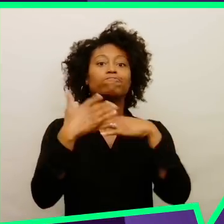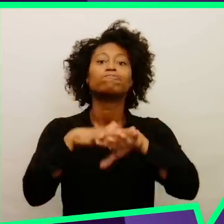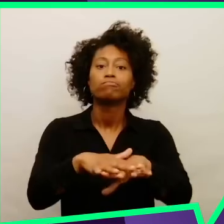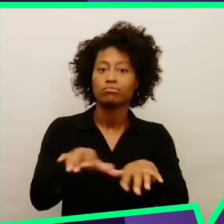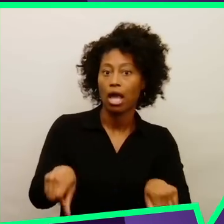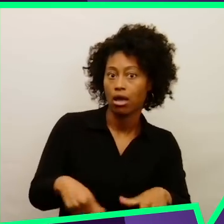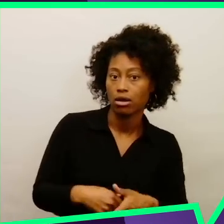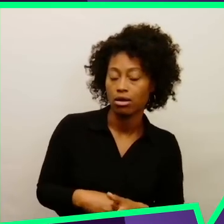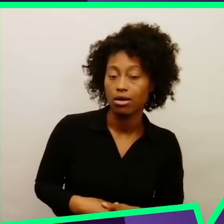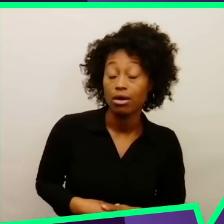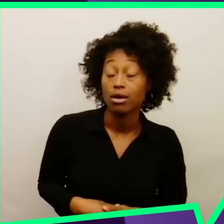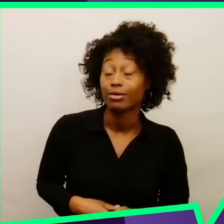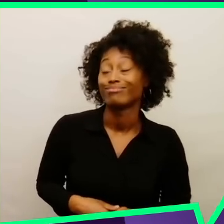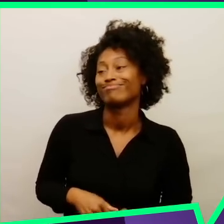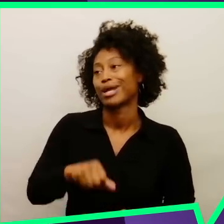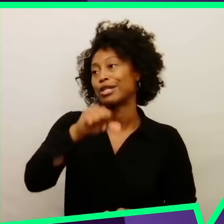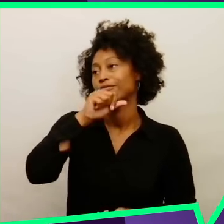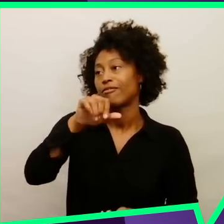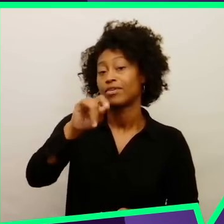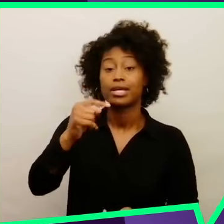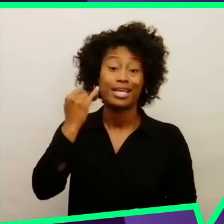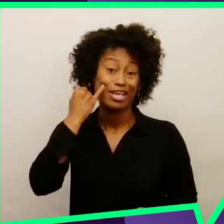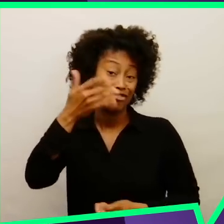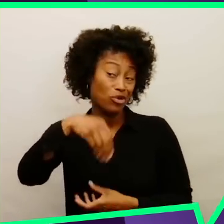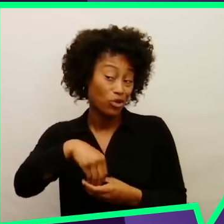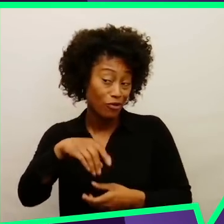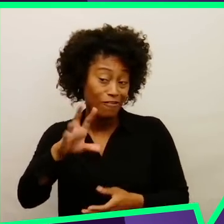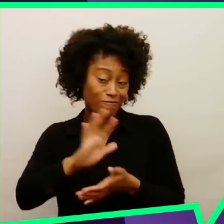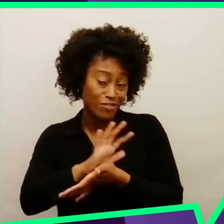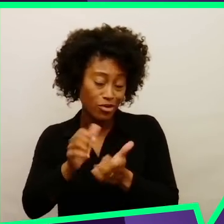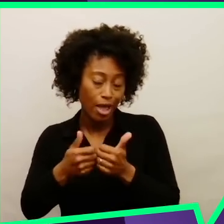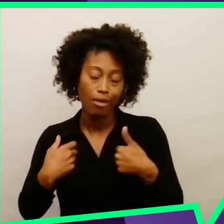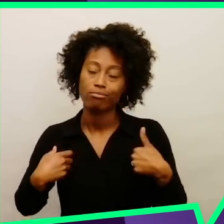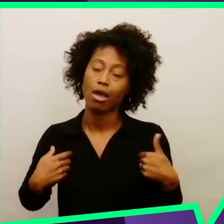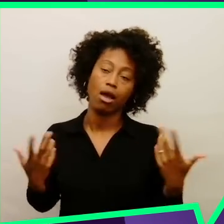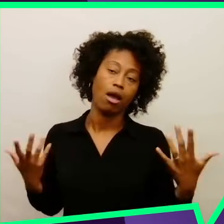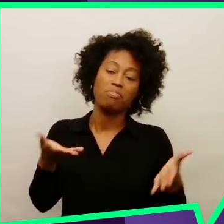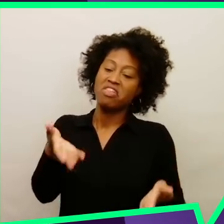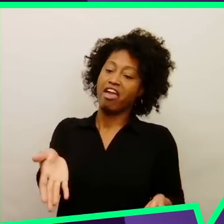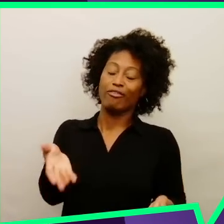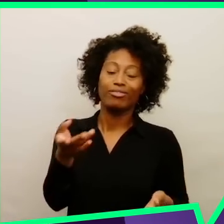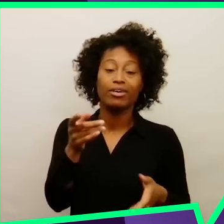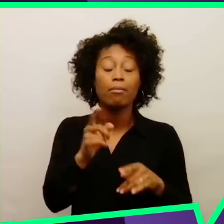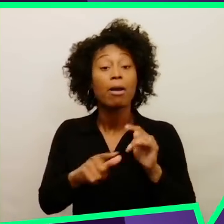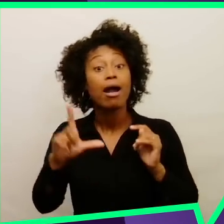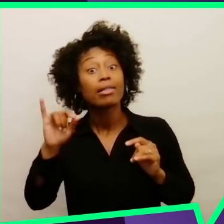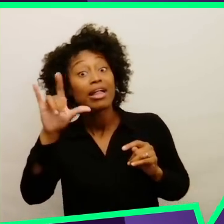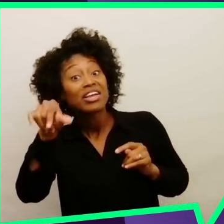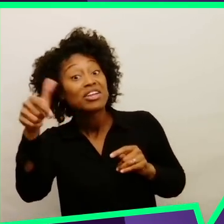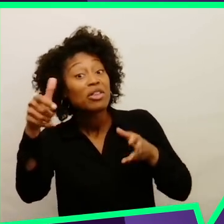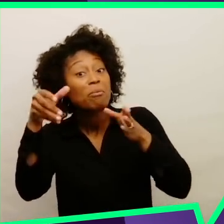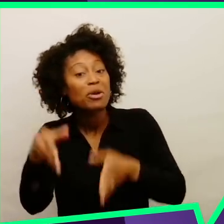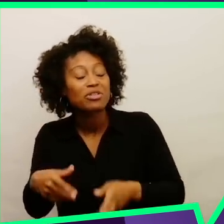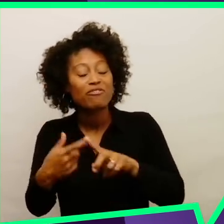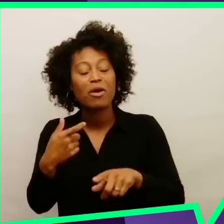And that-- anytime you include video games, I'm on board. And, Lily, another person we're talking to is someone from the accessibility team at Xbox,